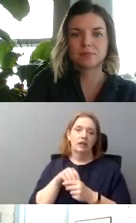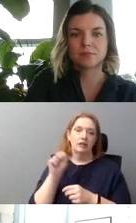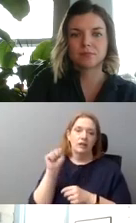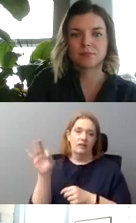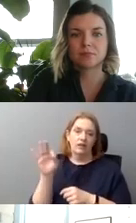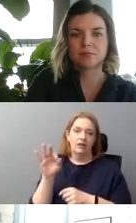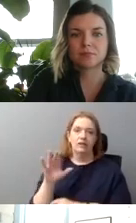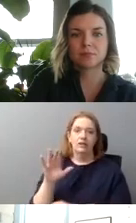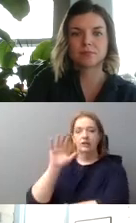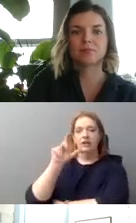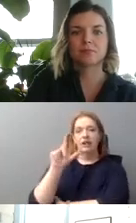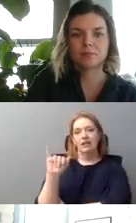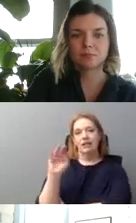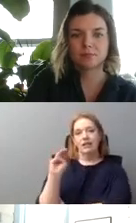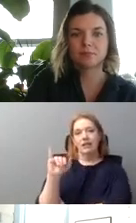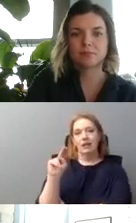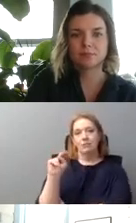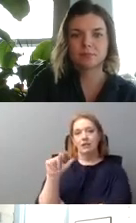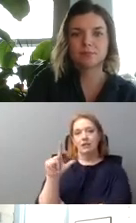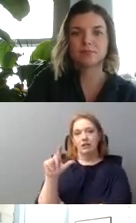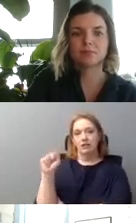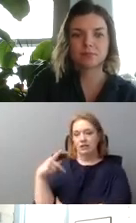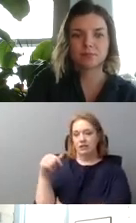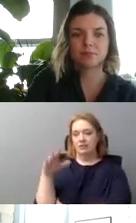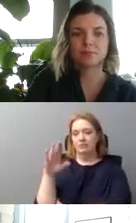transgender center and gallery. We're going to open in August, we're just waiting out pandemic